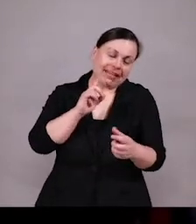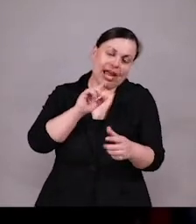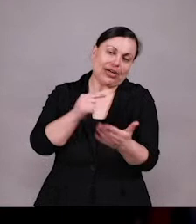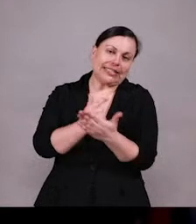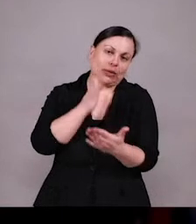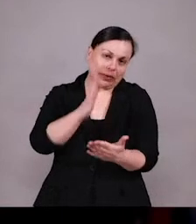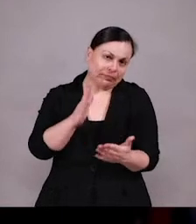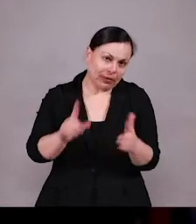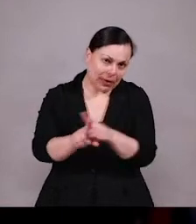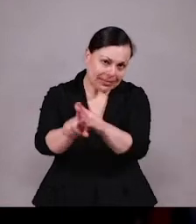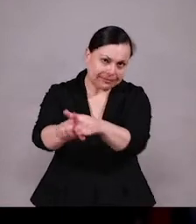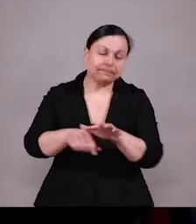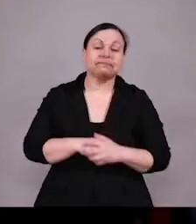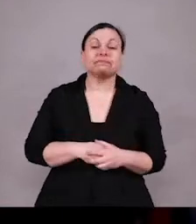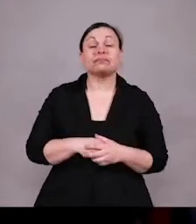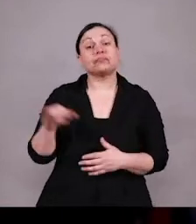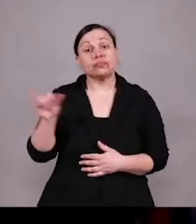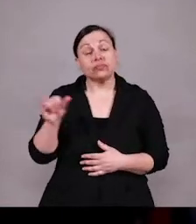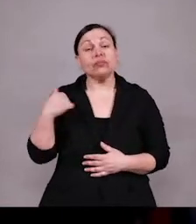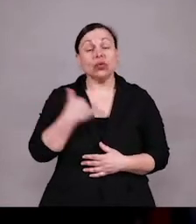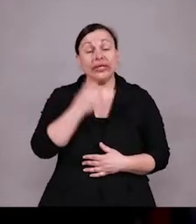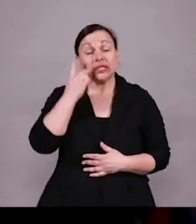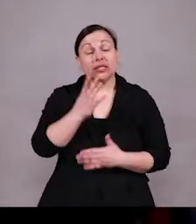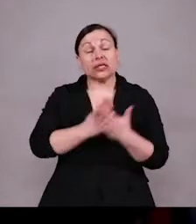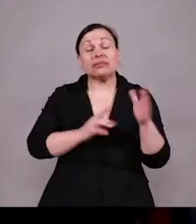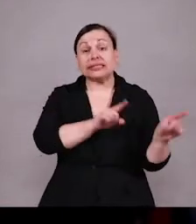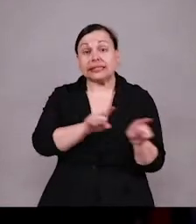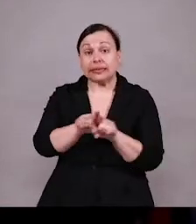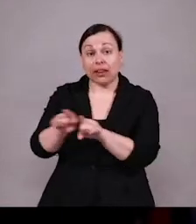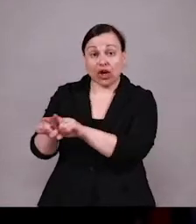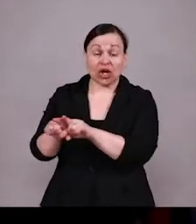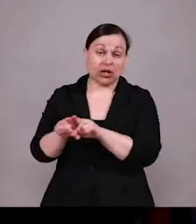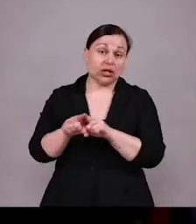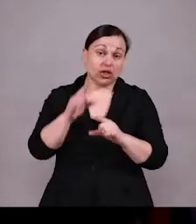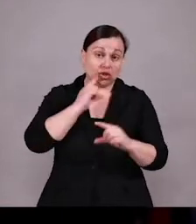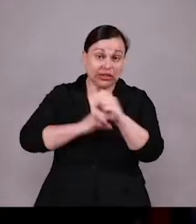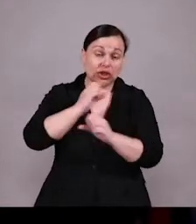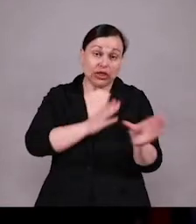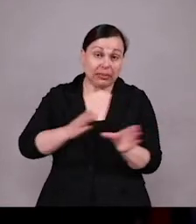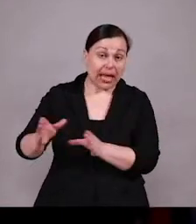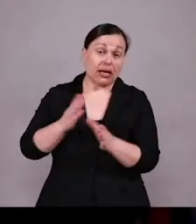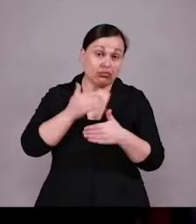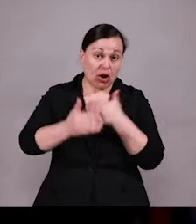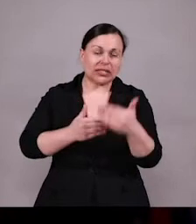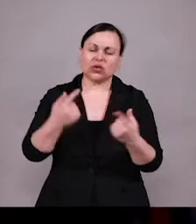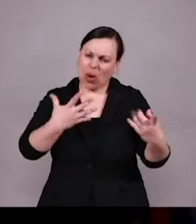underwent a similar strategic planning process to advance the ways in which we align the resources,